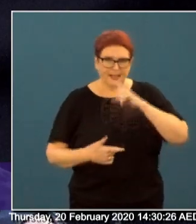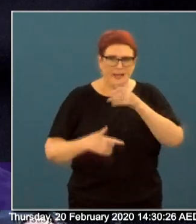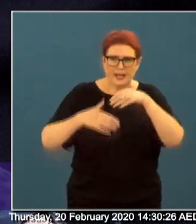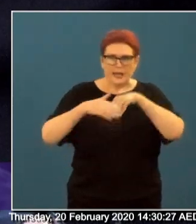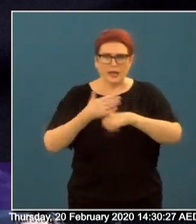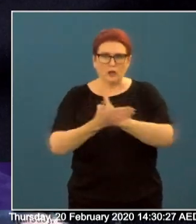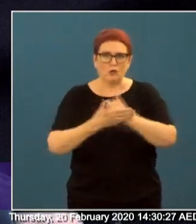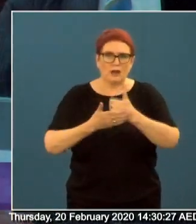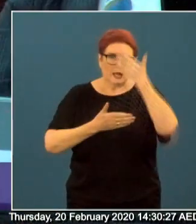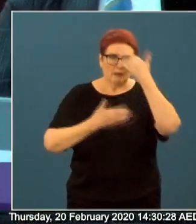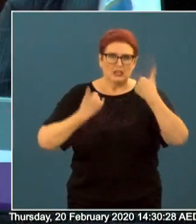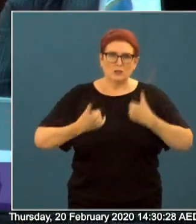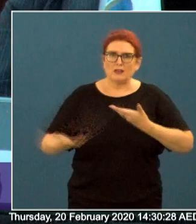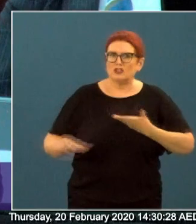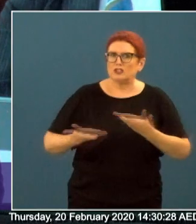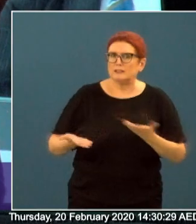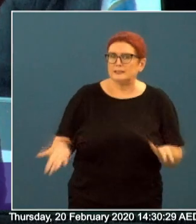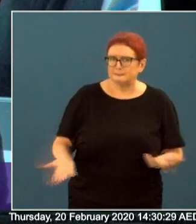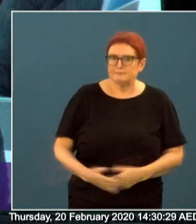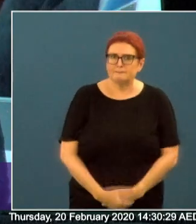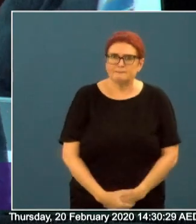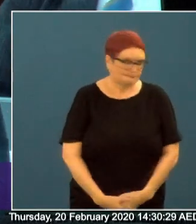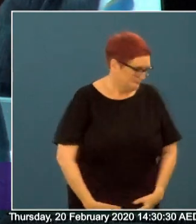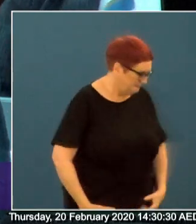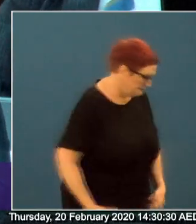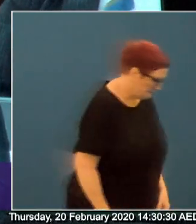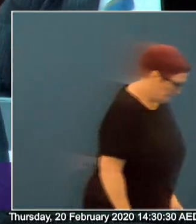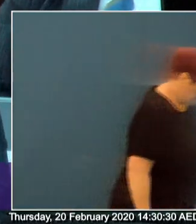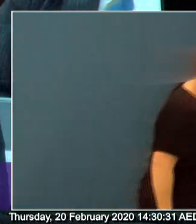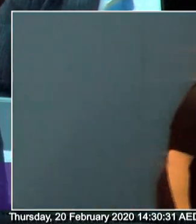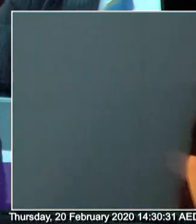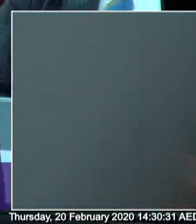Okay. The next larger area is financing.